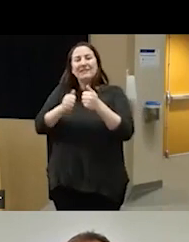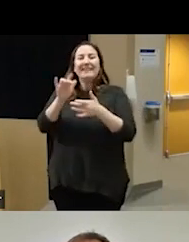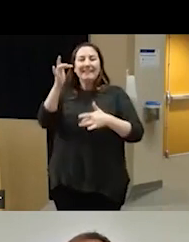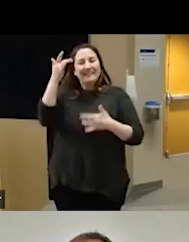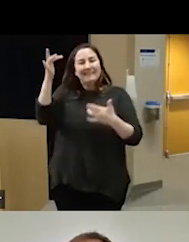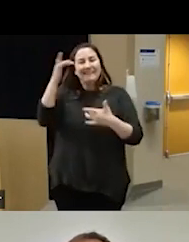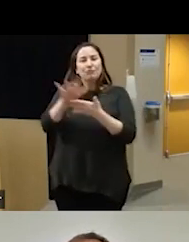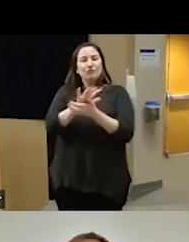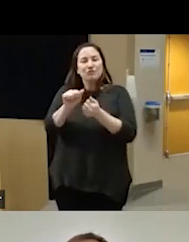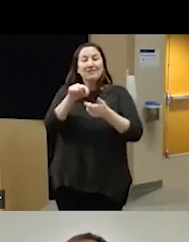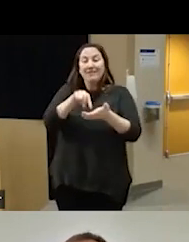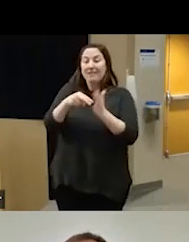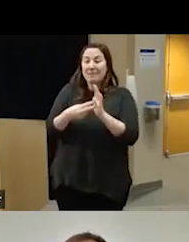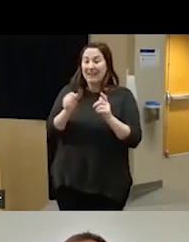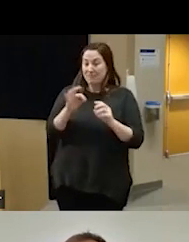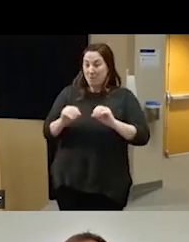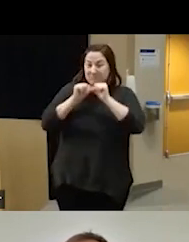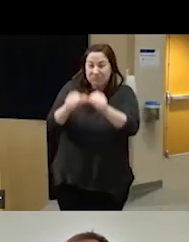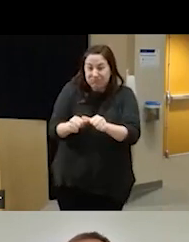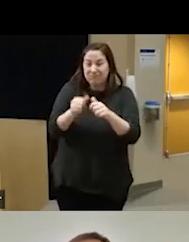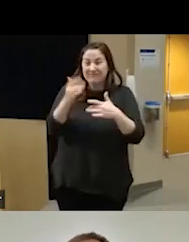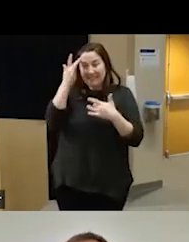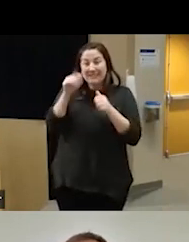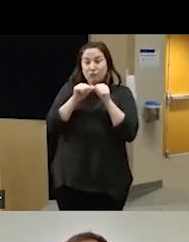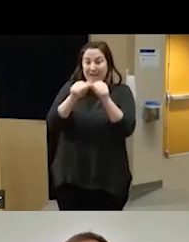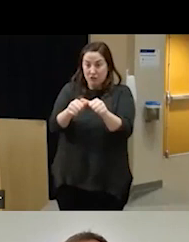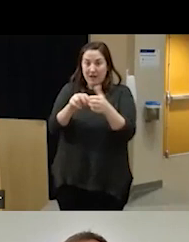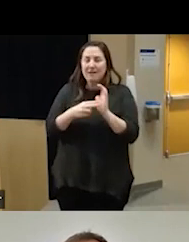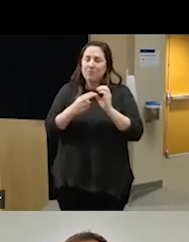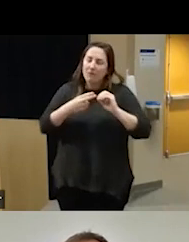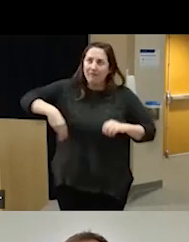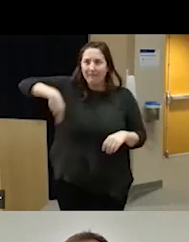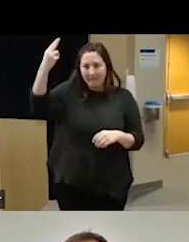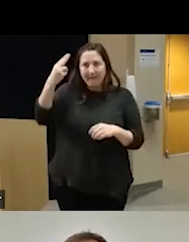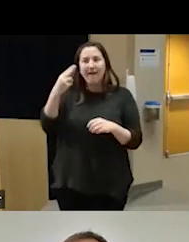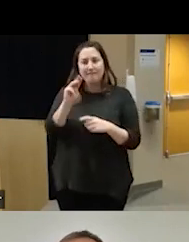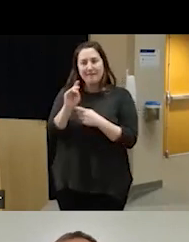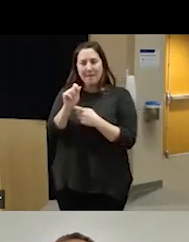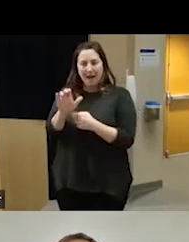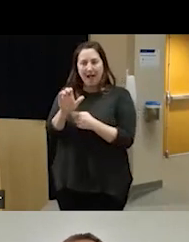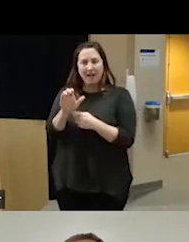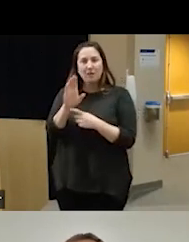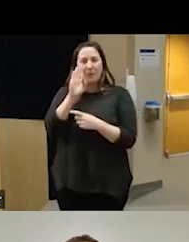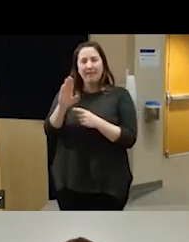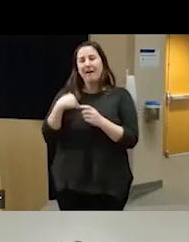And the longer people are ill. The higher the rate of metabolic syndrome. Now you could say this is really lame.